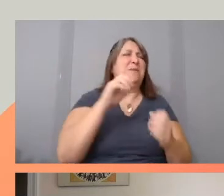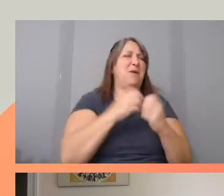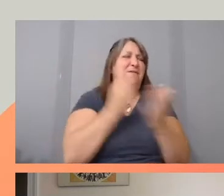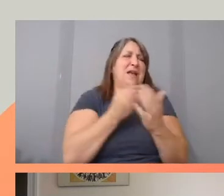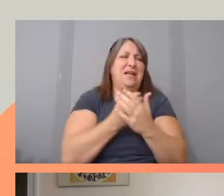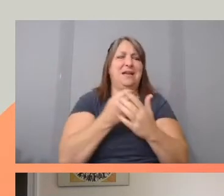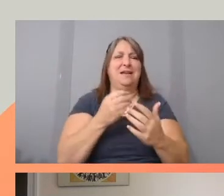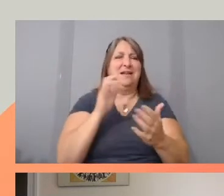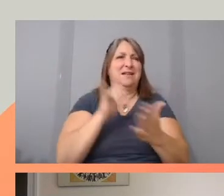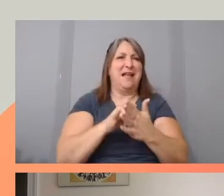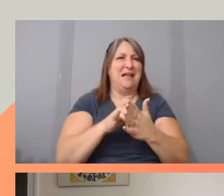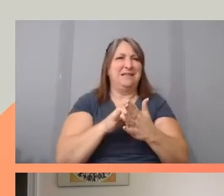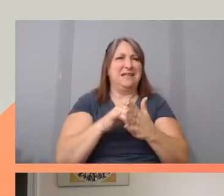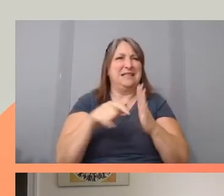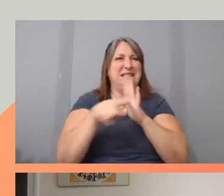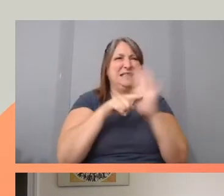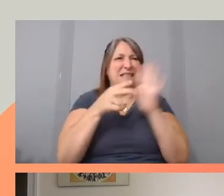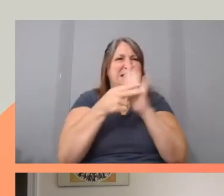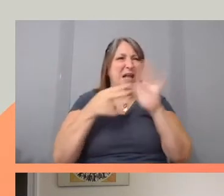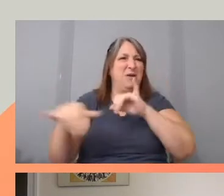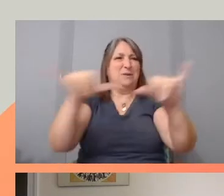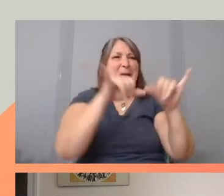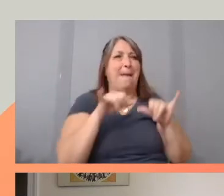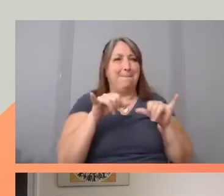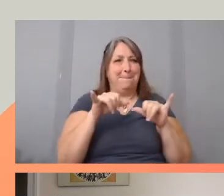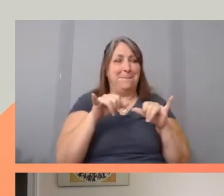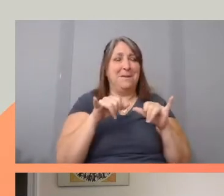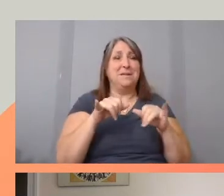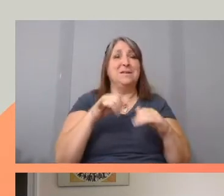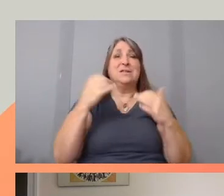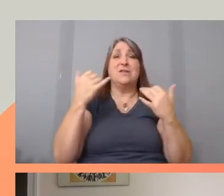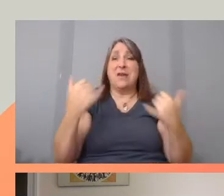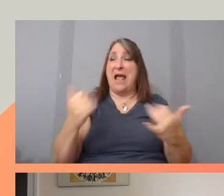So you're itemizing some of the things that,